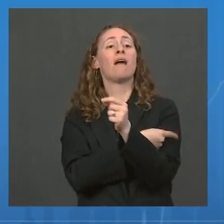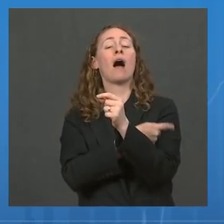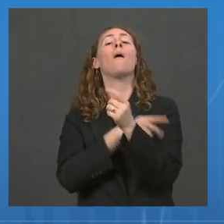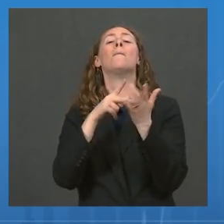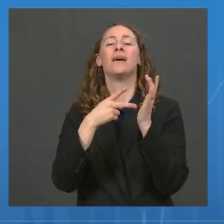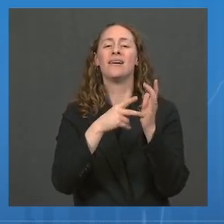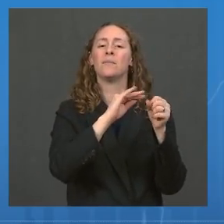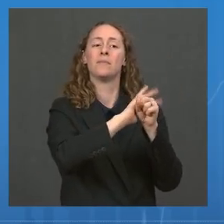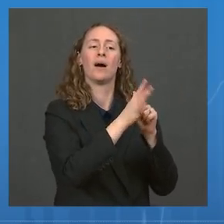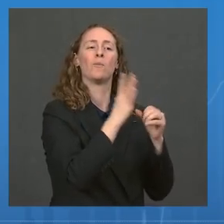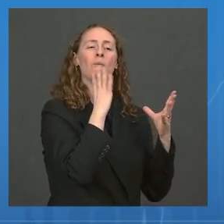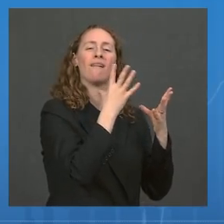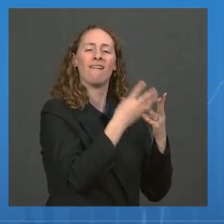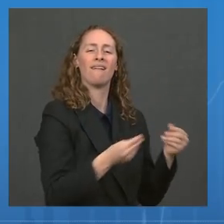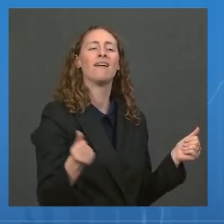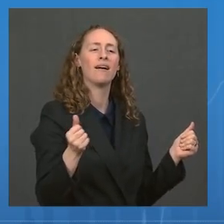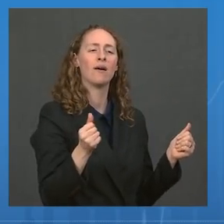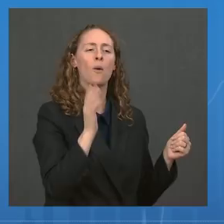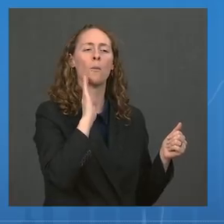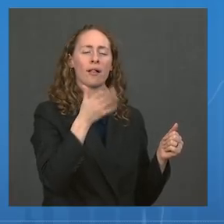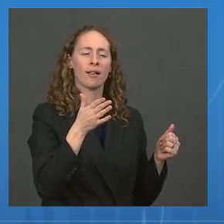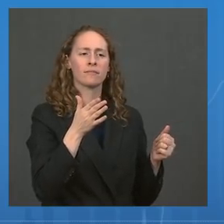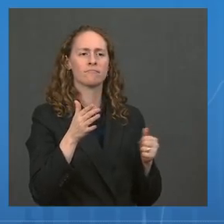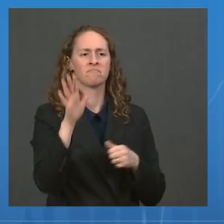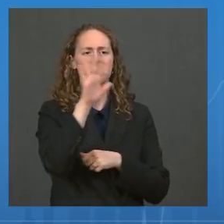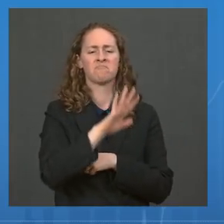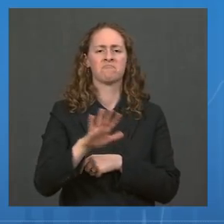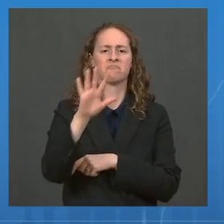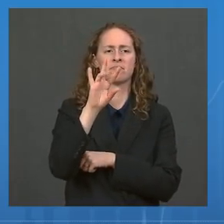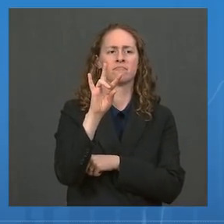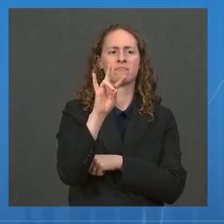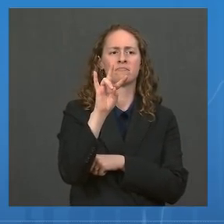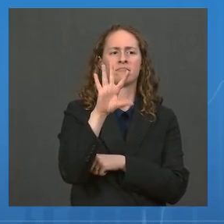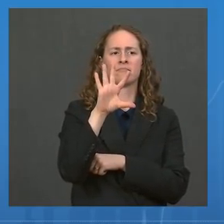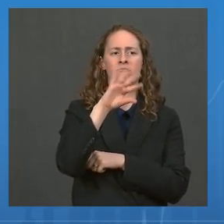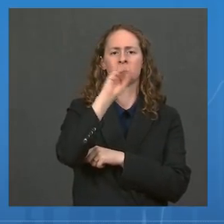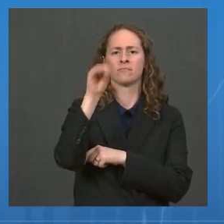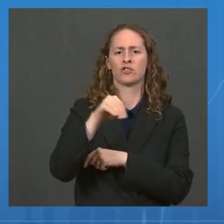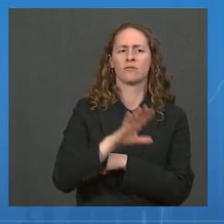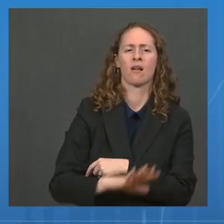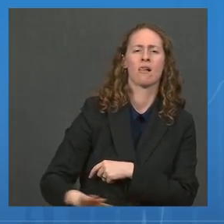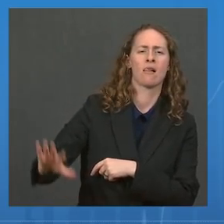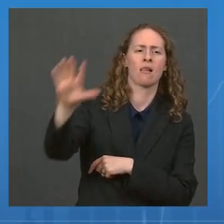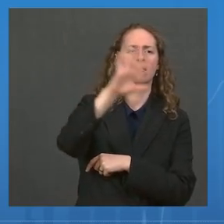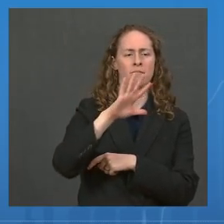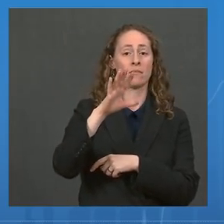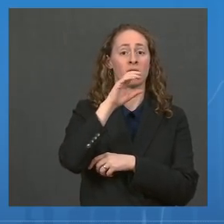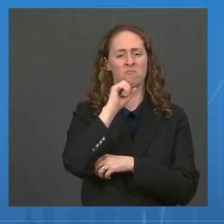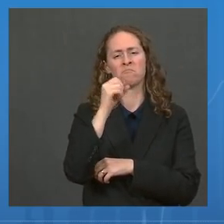Seventy-five percent of all Americans 12 and older -- so, three out of four of all Americans 12 and older --